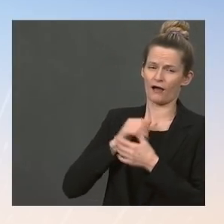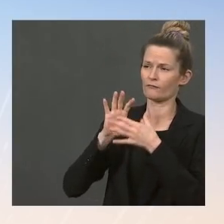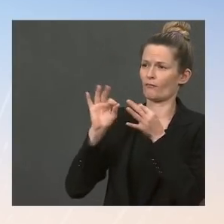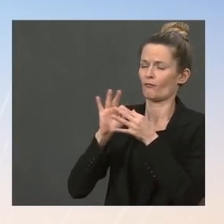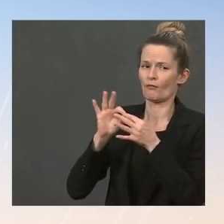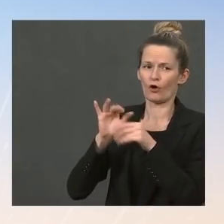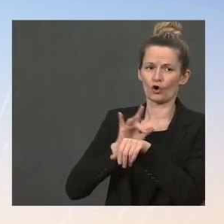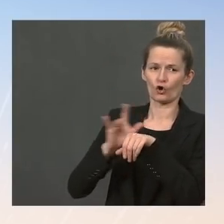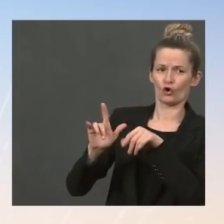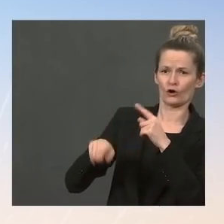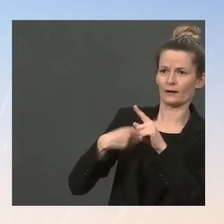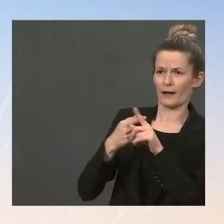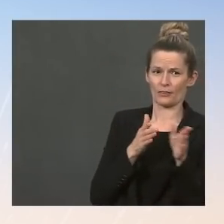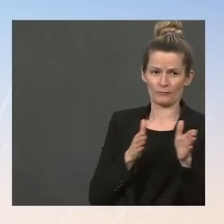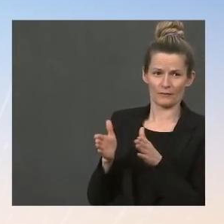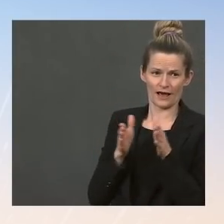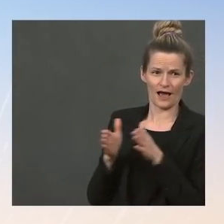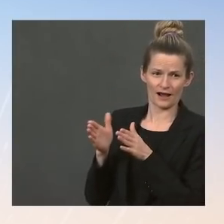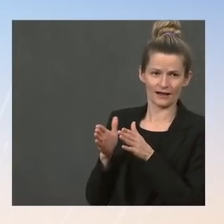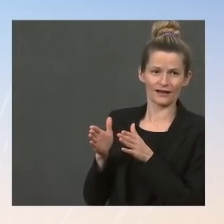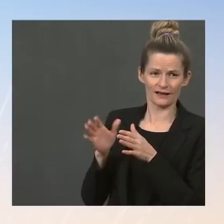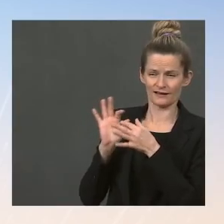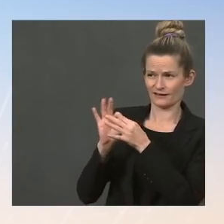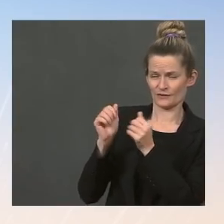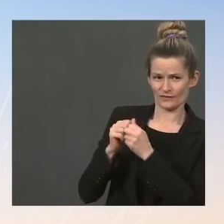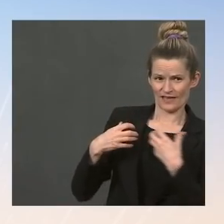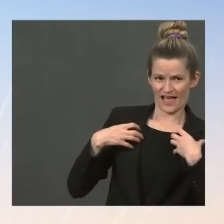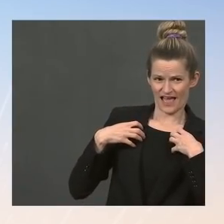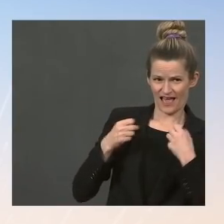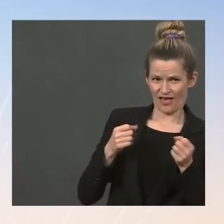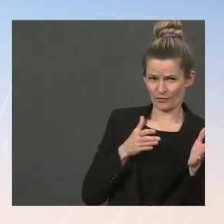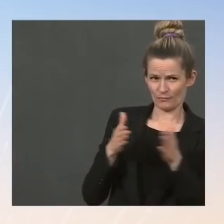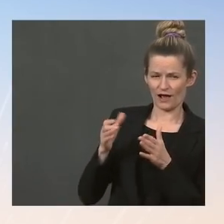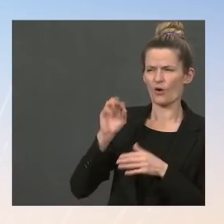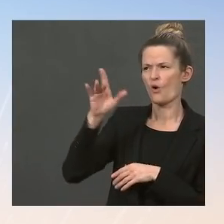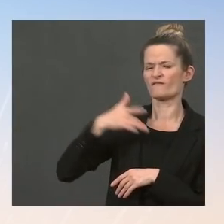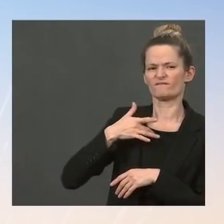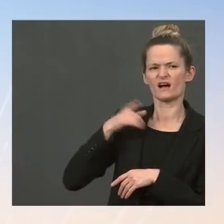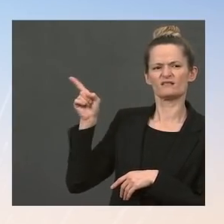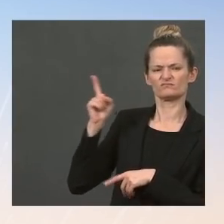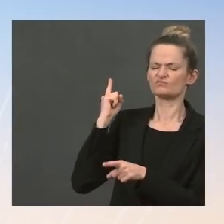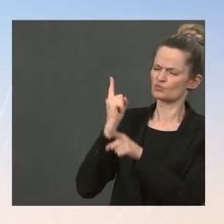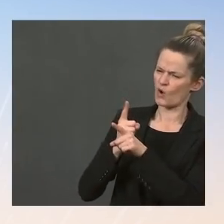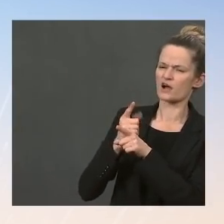or he still feels that was the right step to take? Ms. Psaki: Well, first of all, the first statement was done by our health